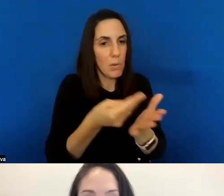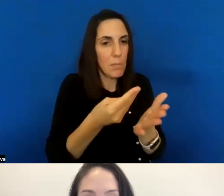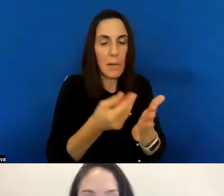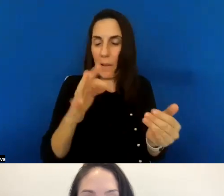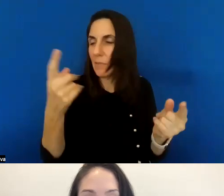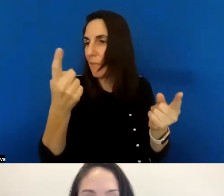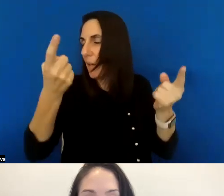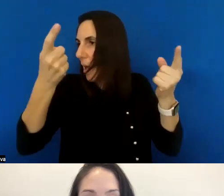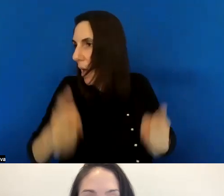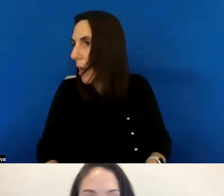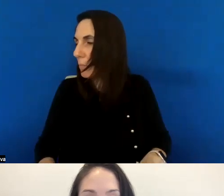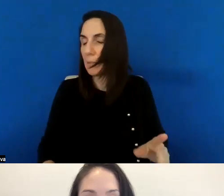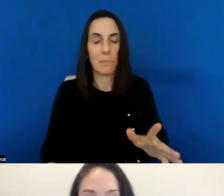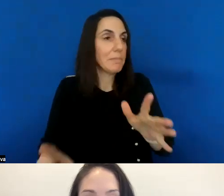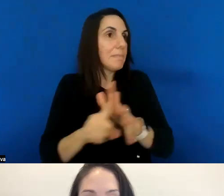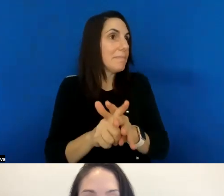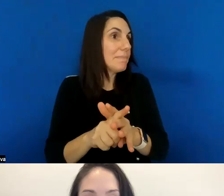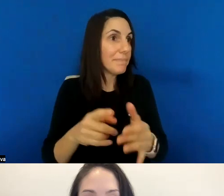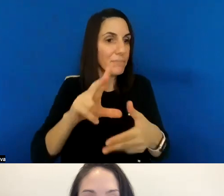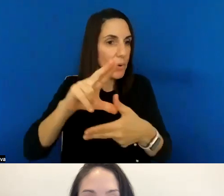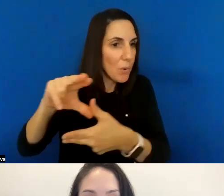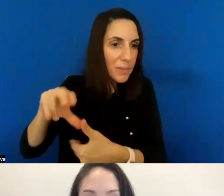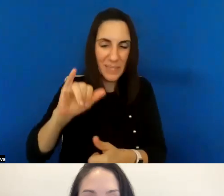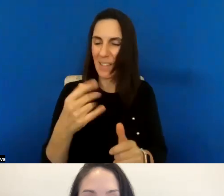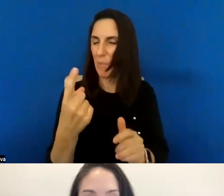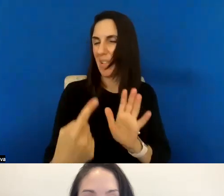and you know, that's just one of the 11:15:51 Instances where it's come in handy,